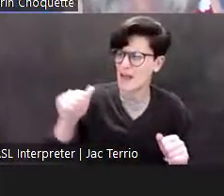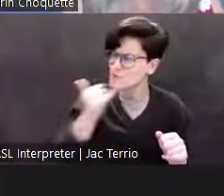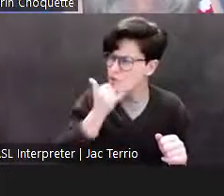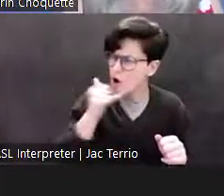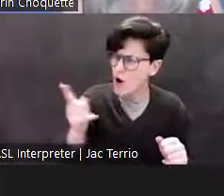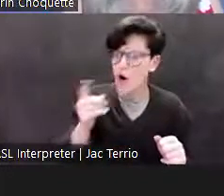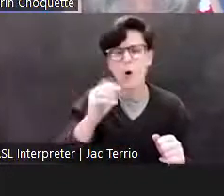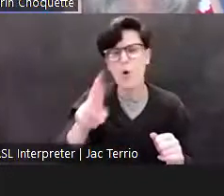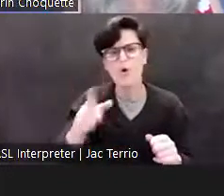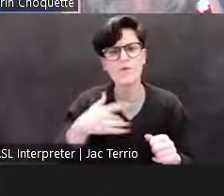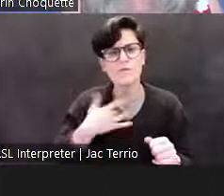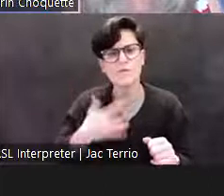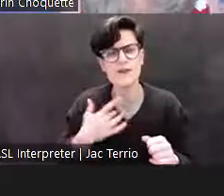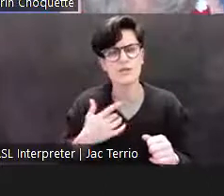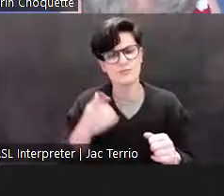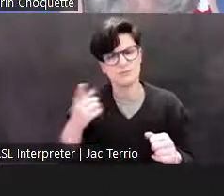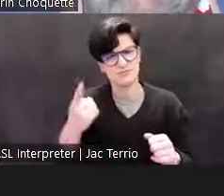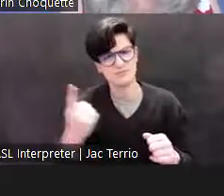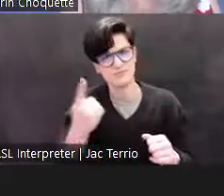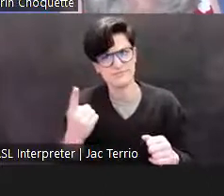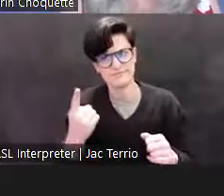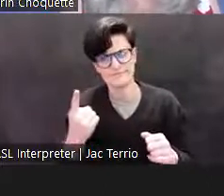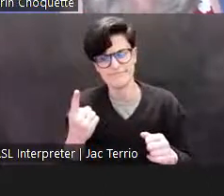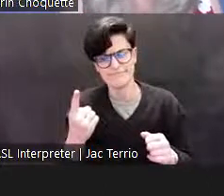with in 15:54:51 your ability to exercise your rights